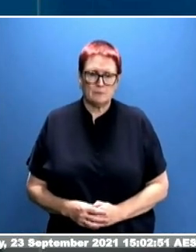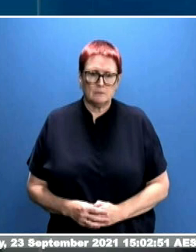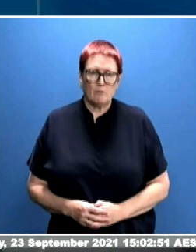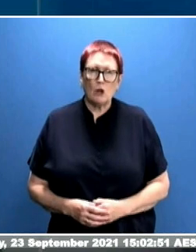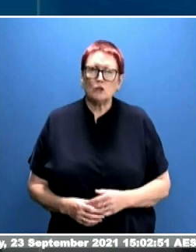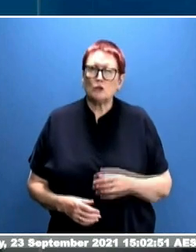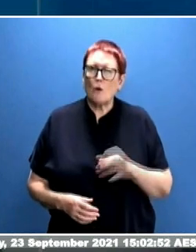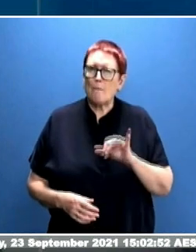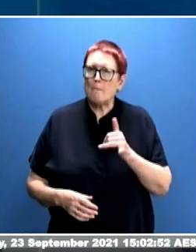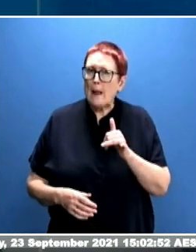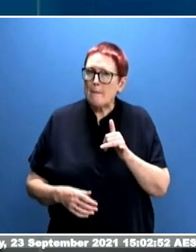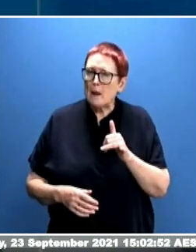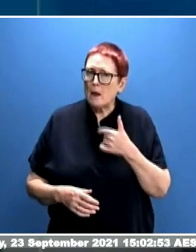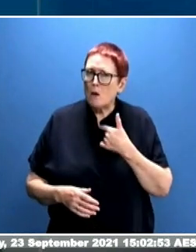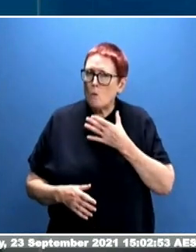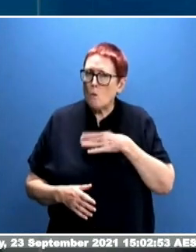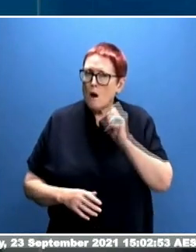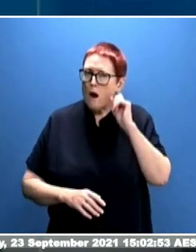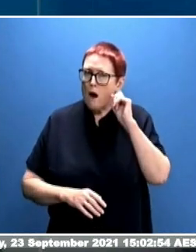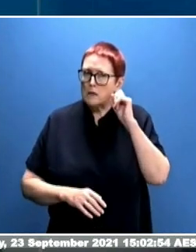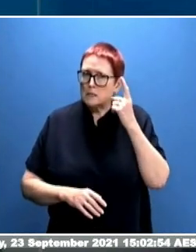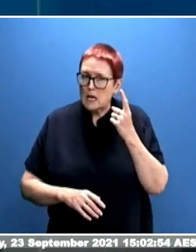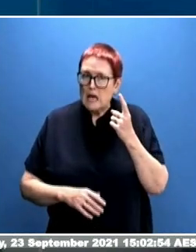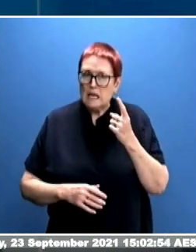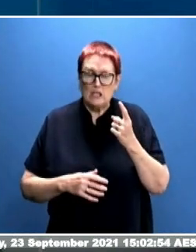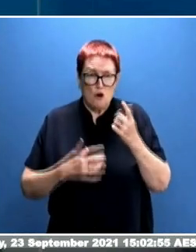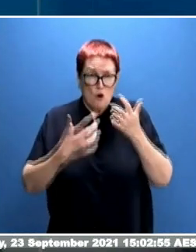me Ms Kerr is complex disability needs.